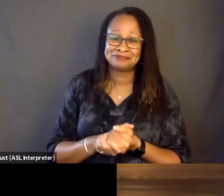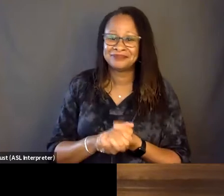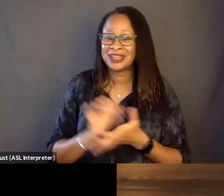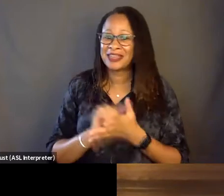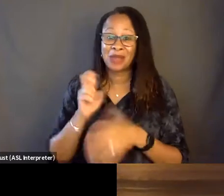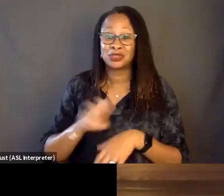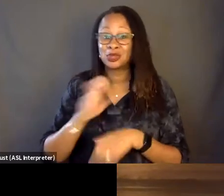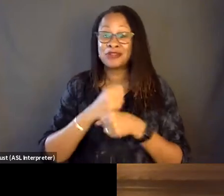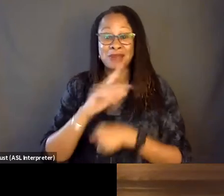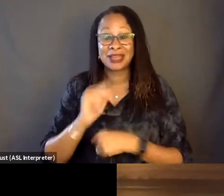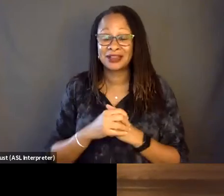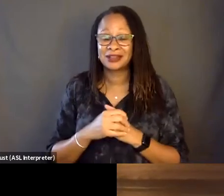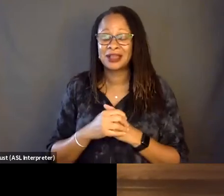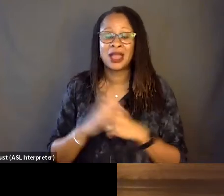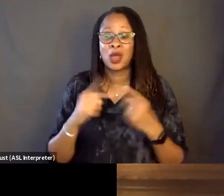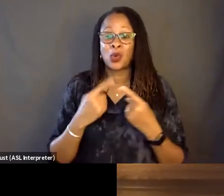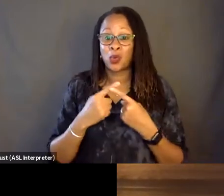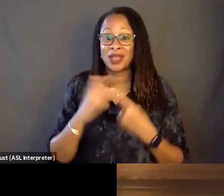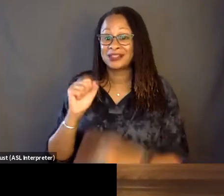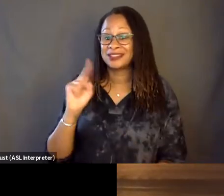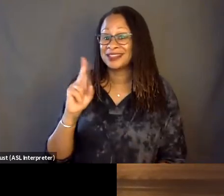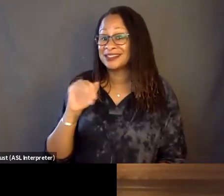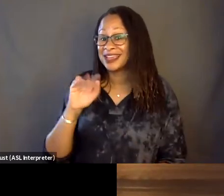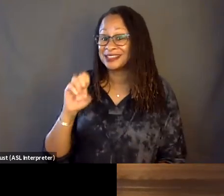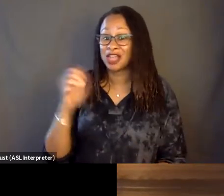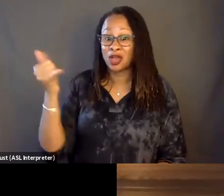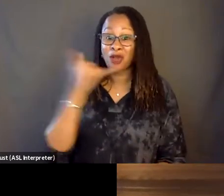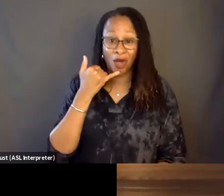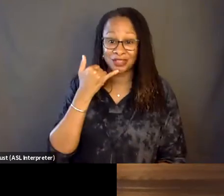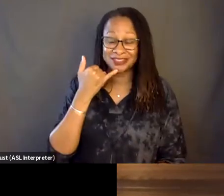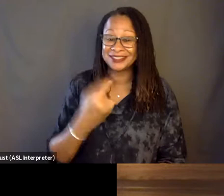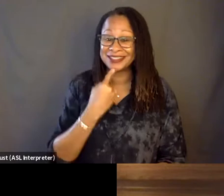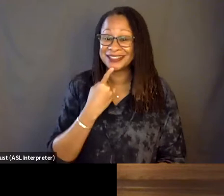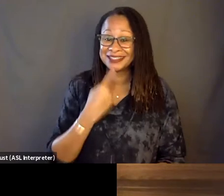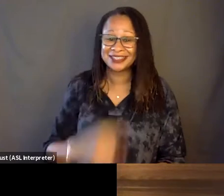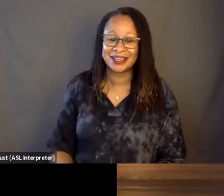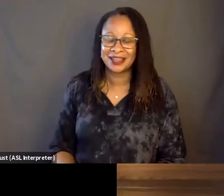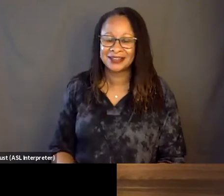So when Sundance gives you a call in basically,